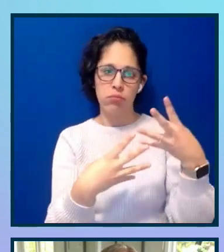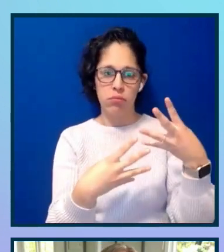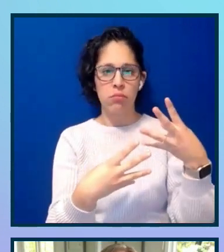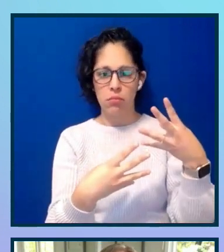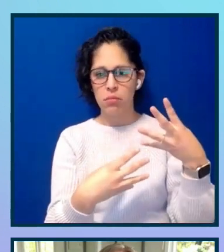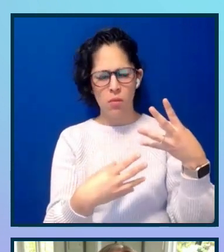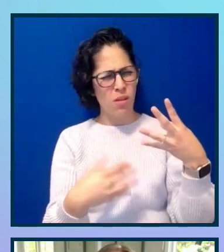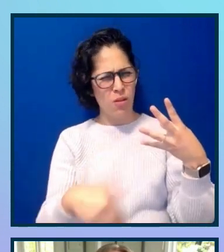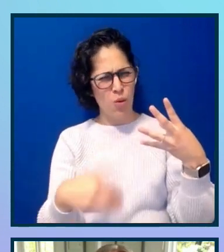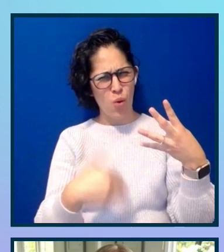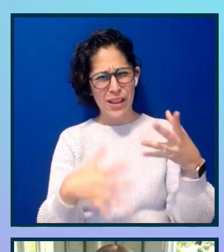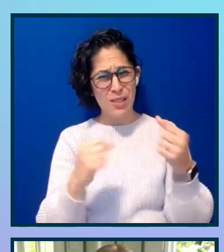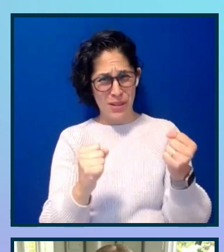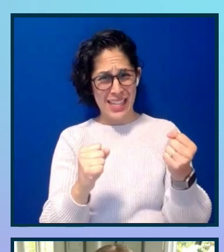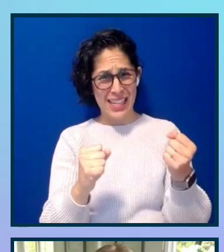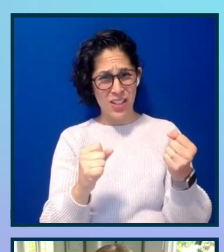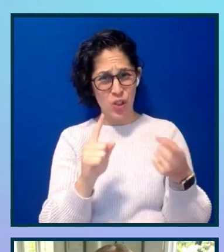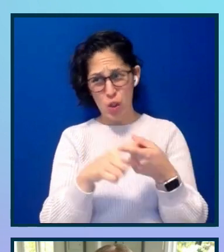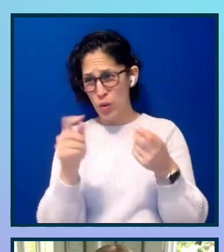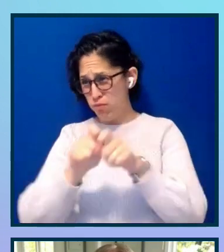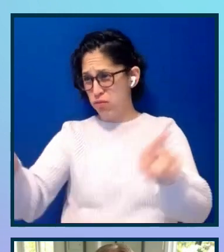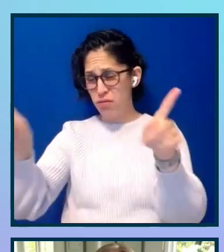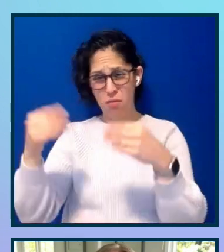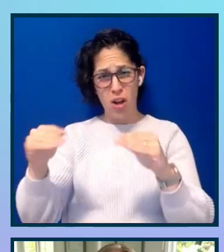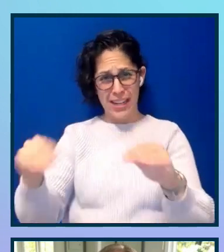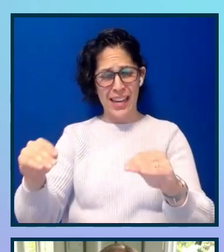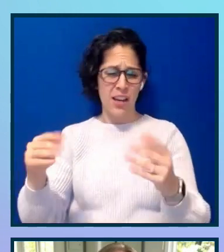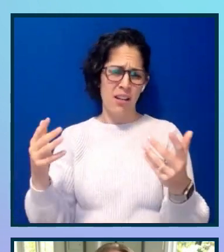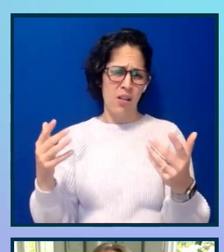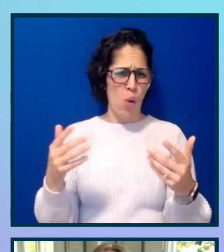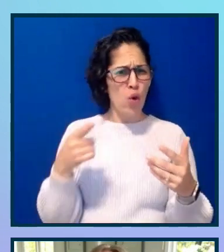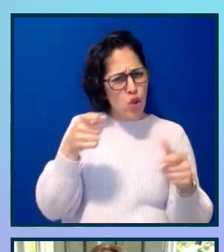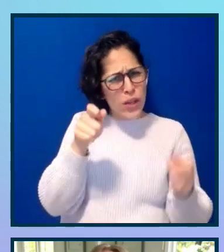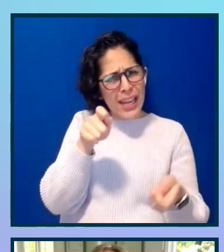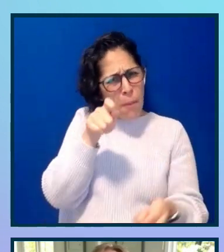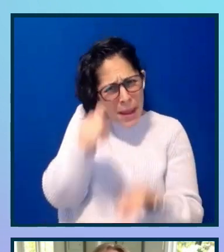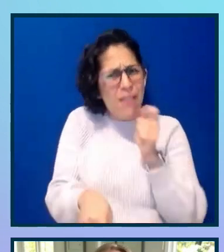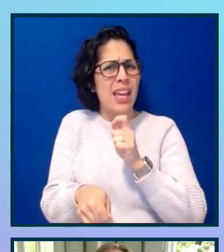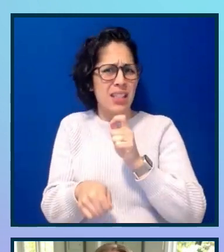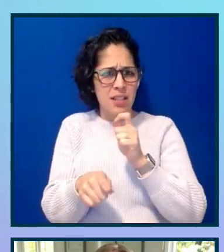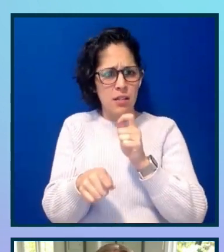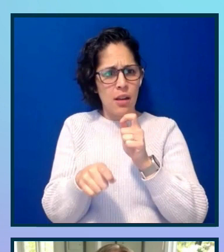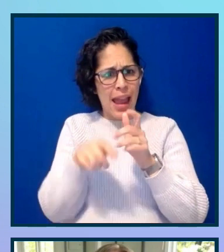so talk about speed to market. Being able to pivot into a different ethnicity,